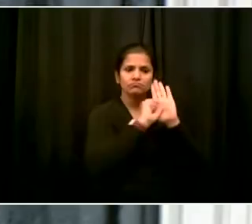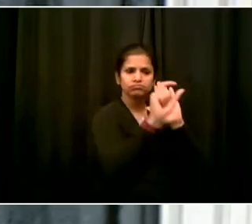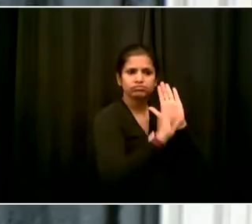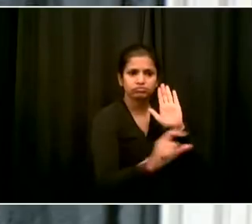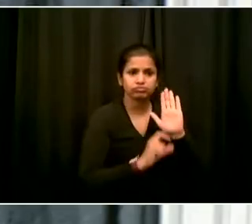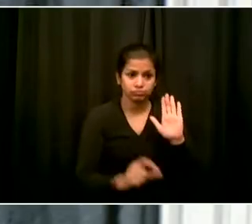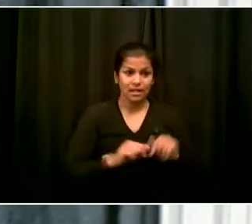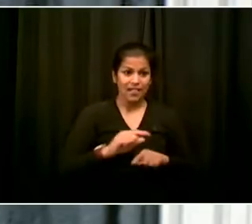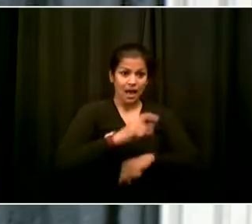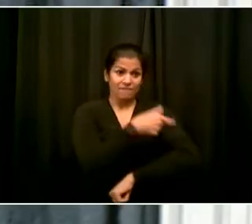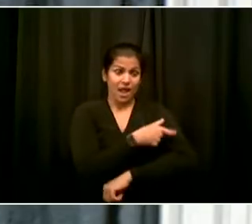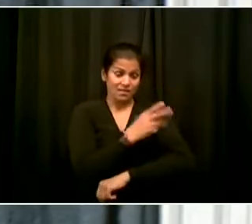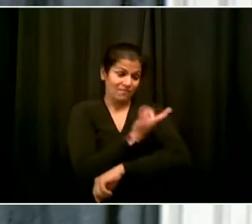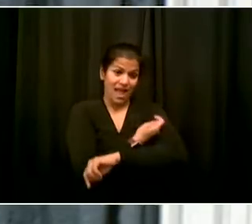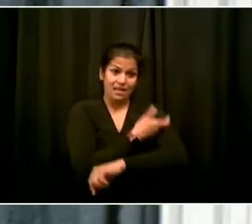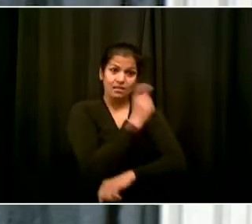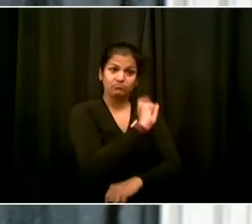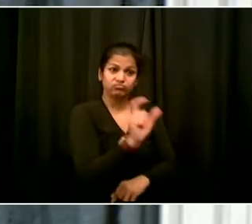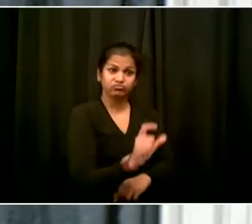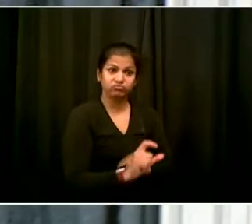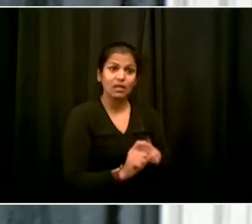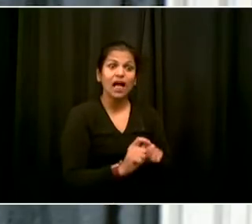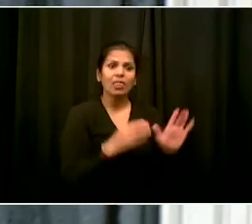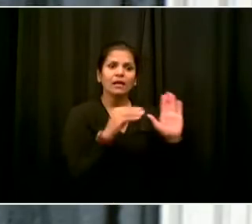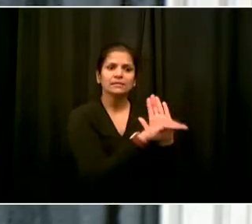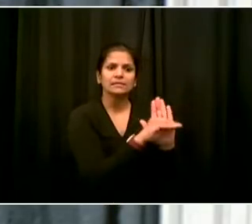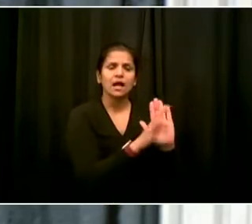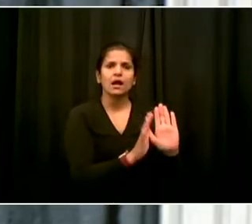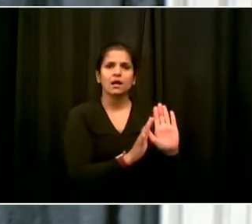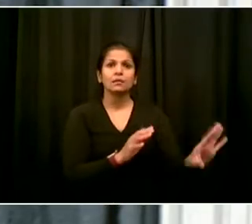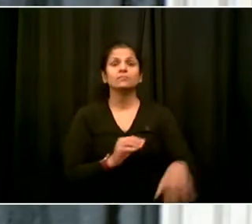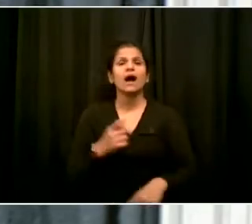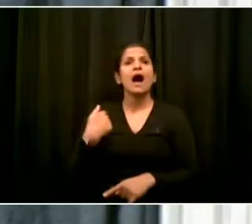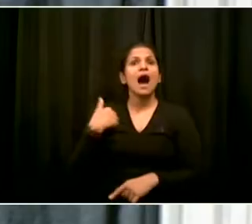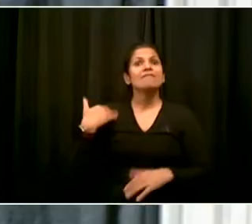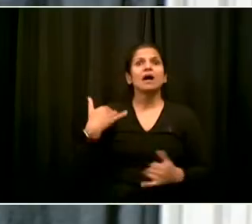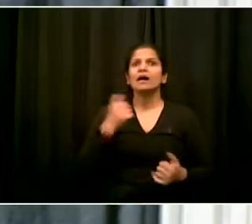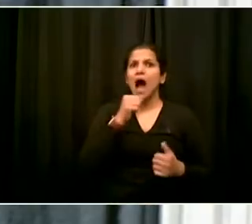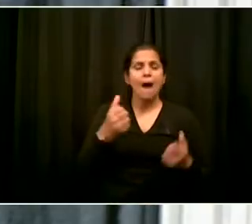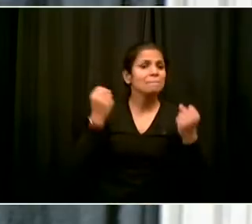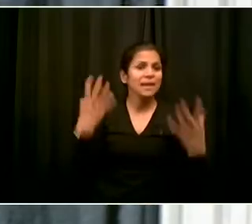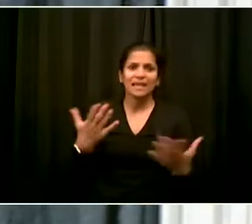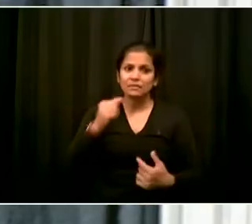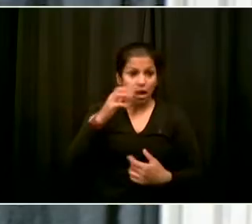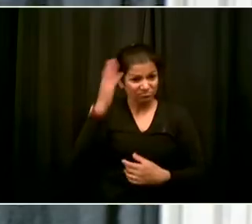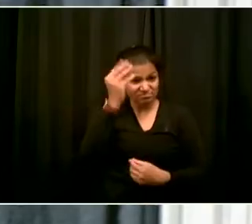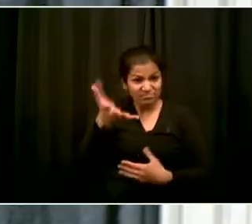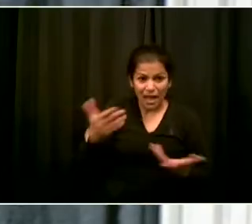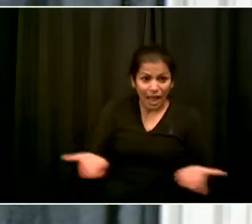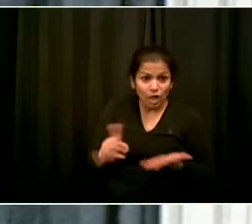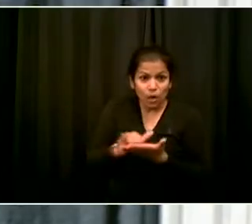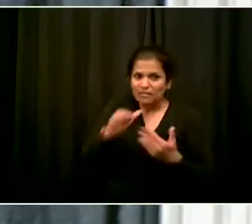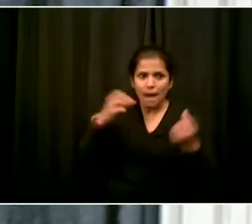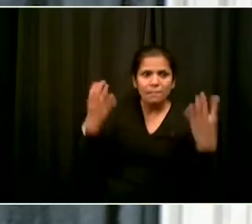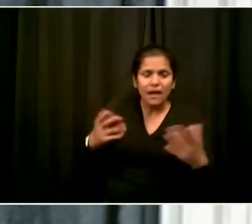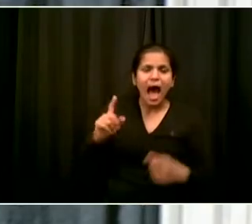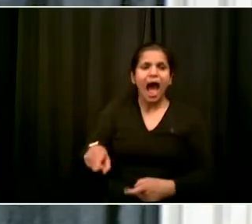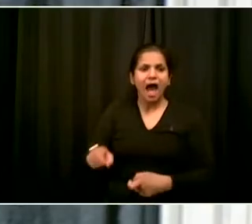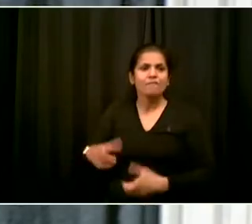HOSPSPTIALS HAVE ACCESS TO ULTRA COLD SSTORAAGE OR WILL HAVE THIS SPECIAL ULTRA COLD FREEZER DELIVERED VERY SOONON FOR A TOTL